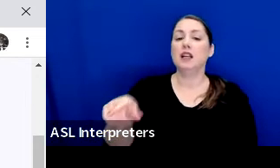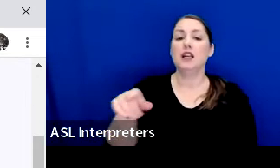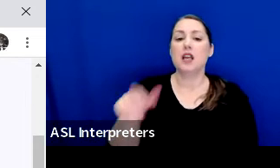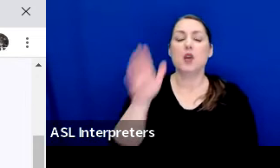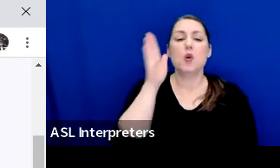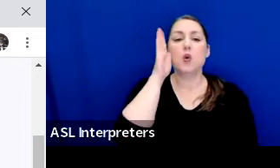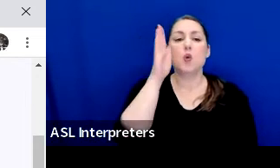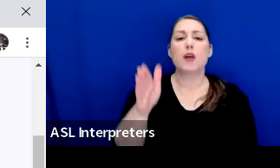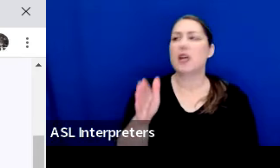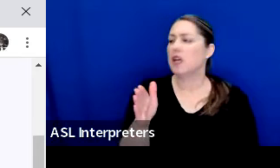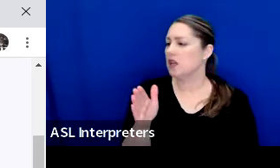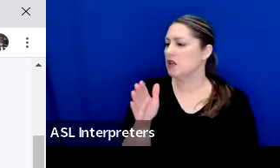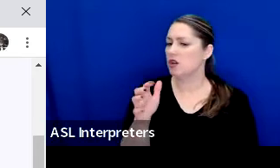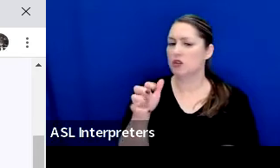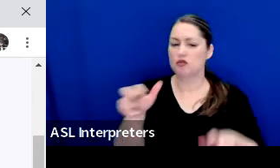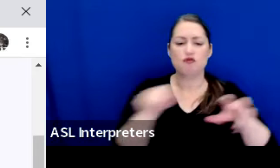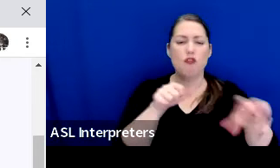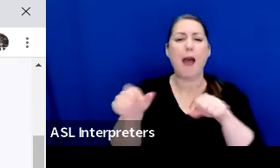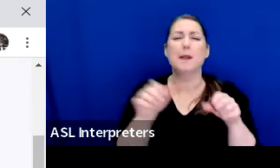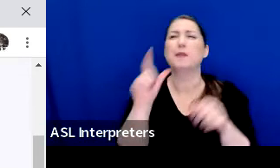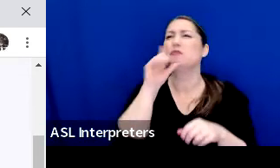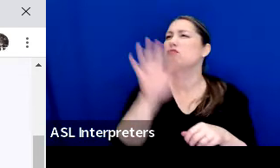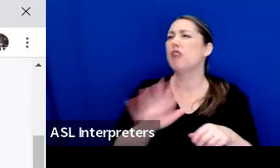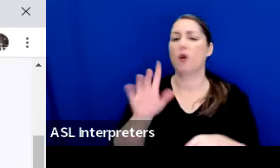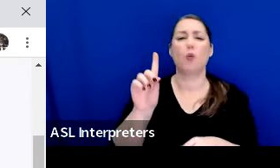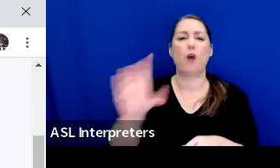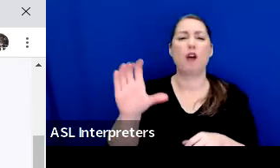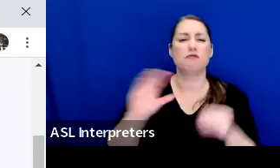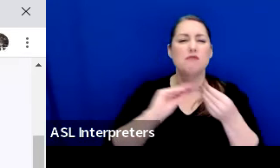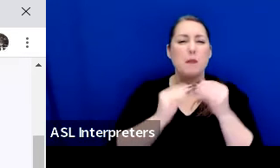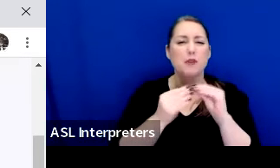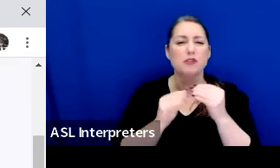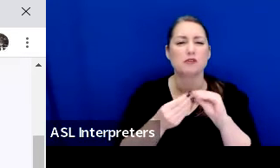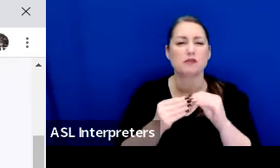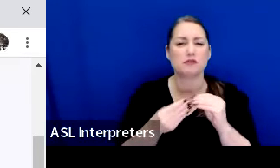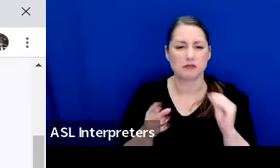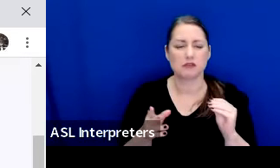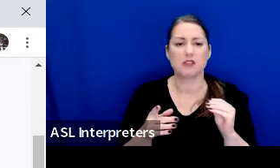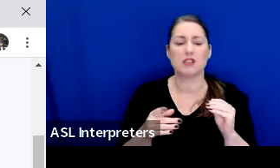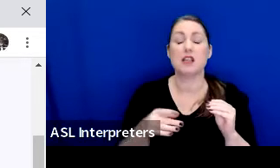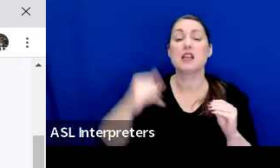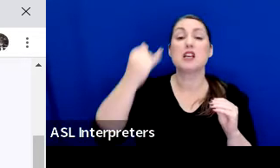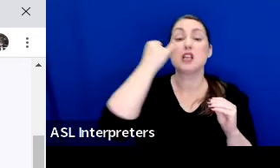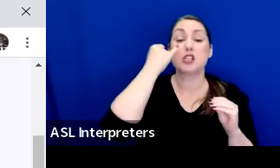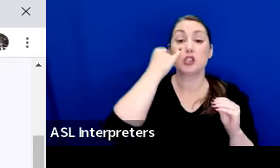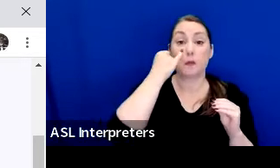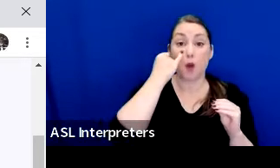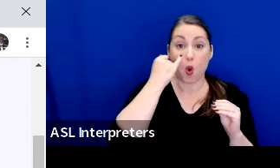I think it's like 100 numbers. And if plugging in those numbers into what you typed in.